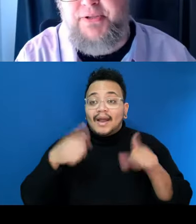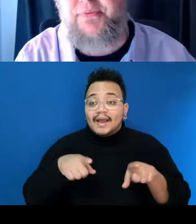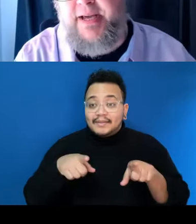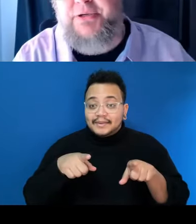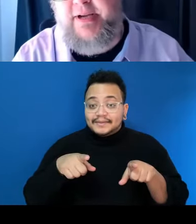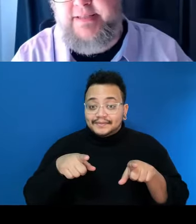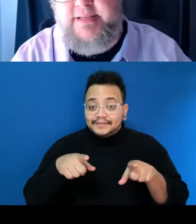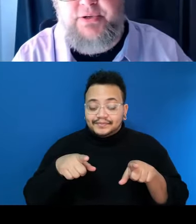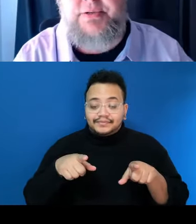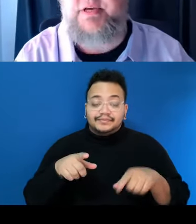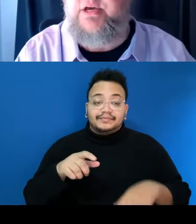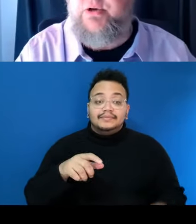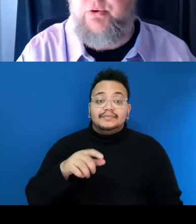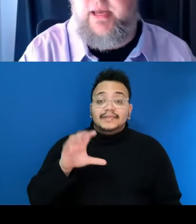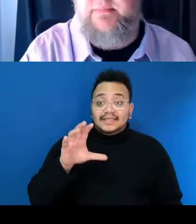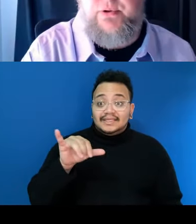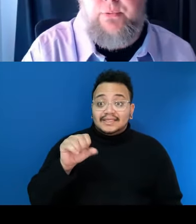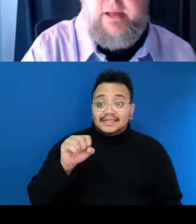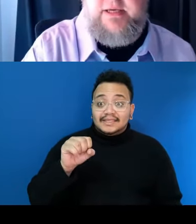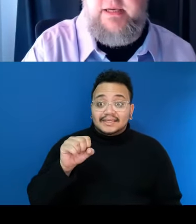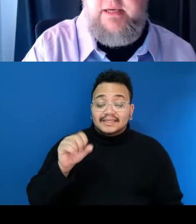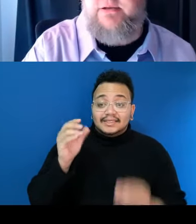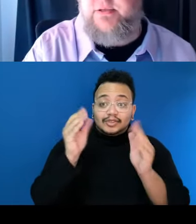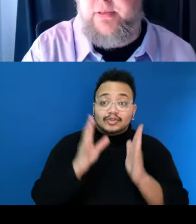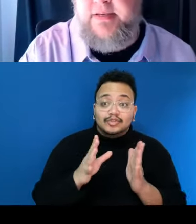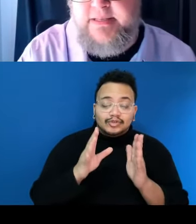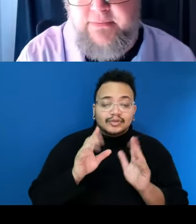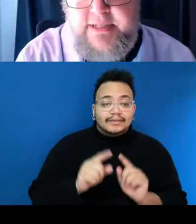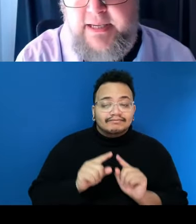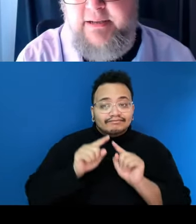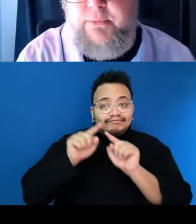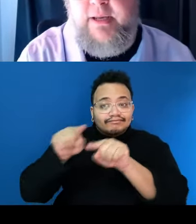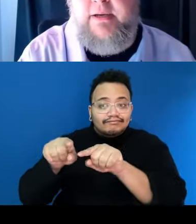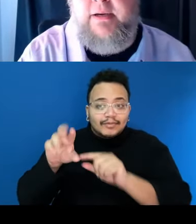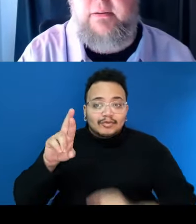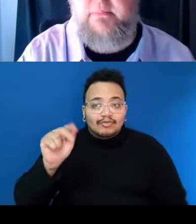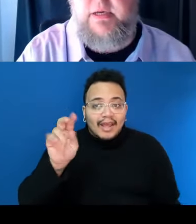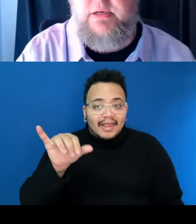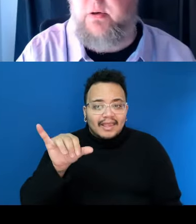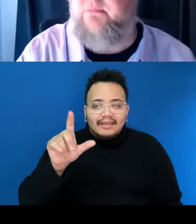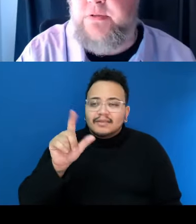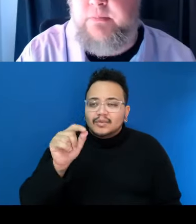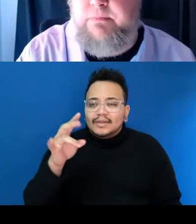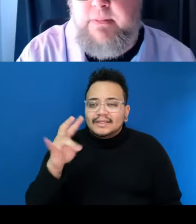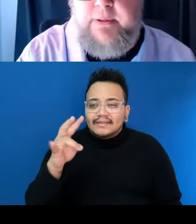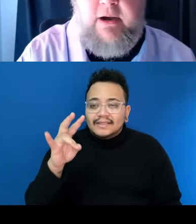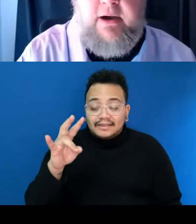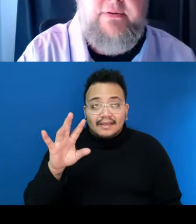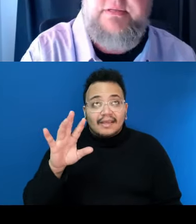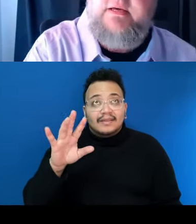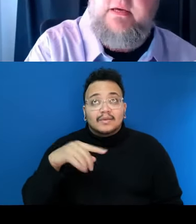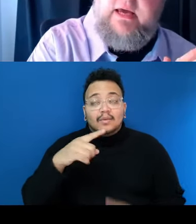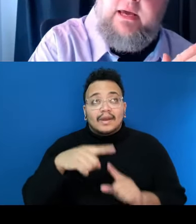a bunch of non-trans teachers who came to a rally in 2017 when Trump first came into office.